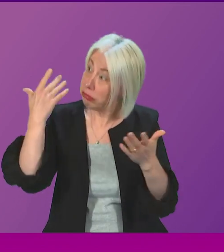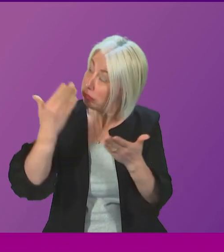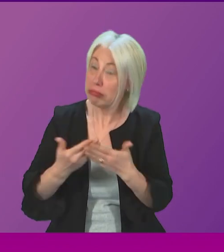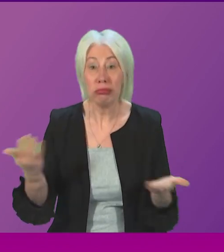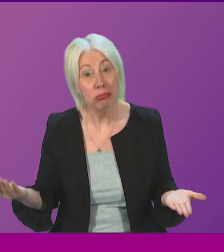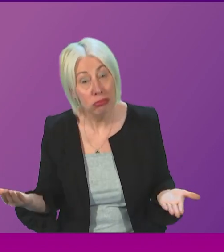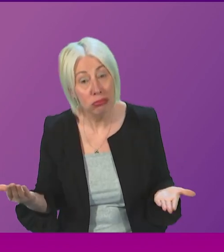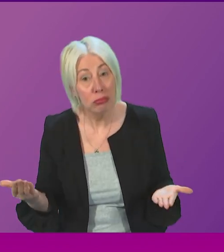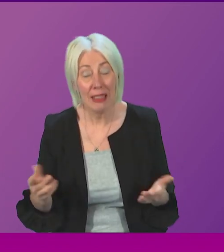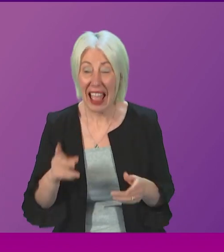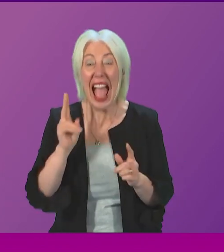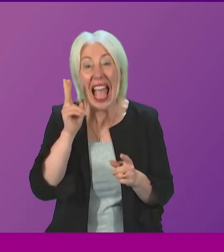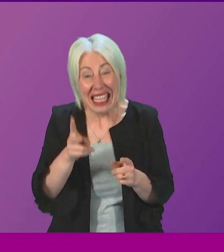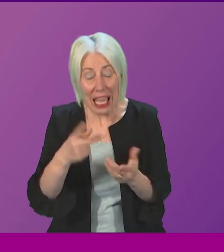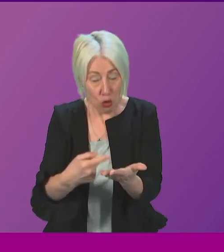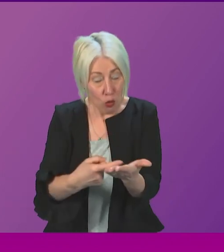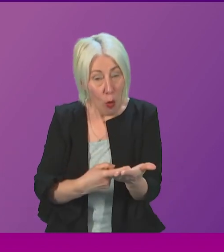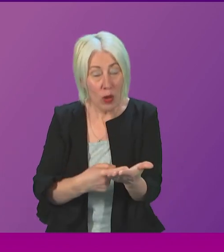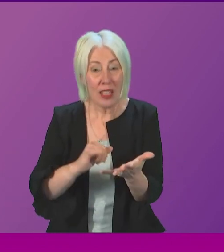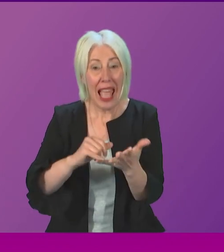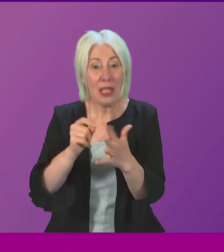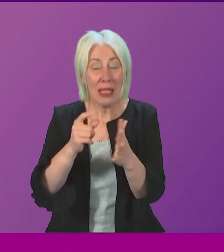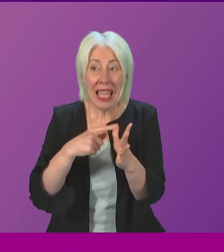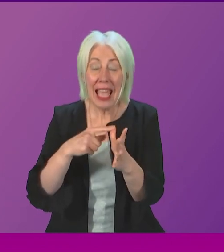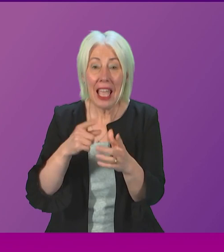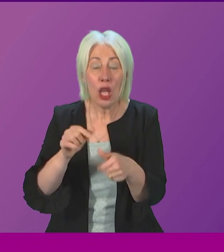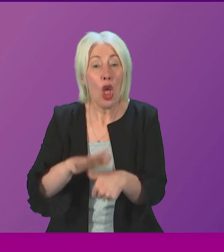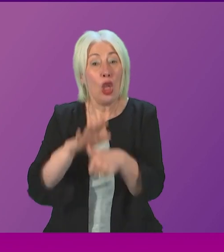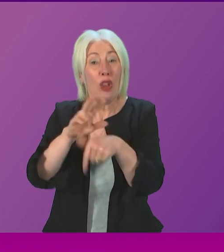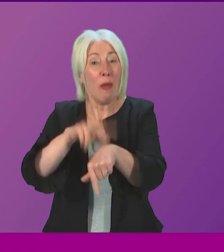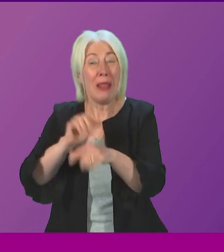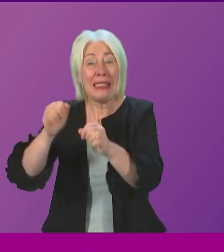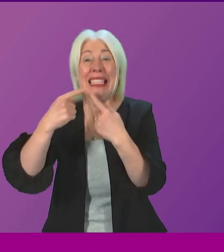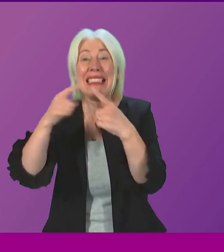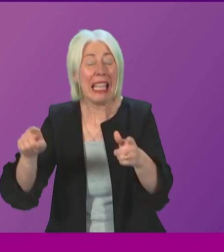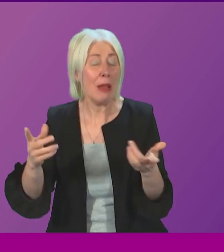The further report to the SPA and the chief constable’s statement today make that a